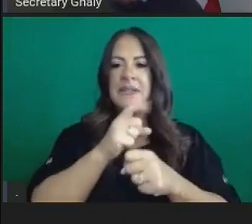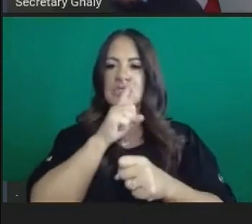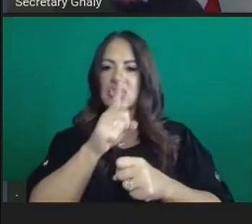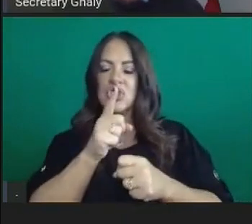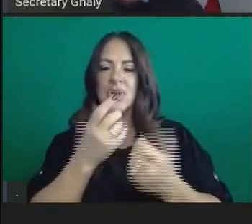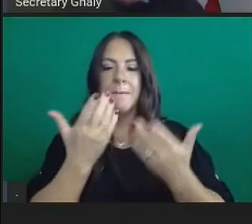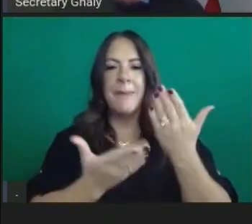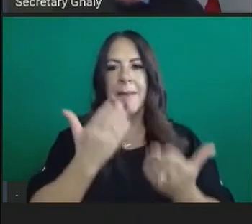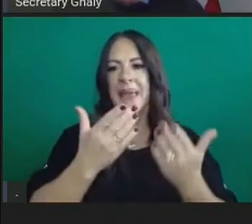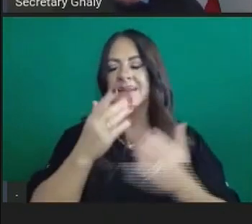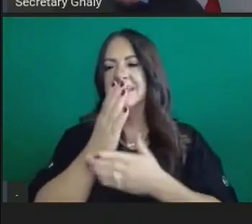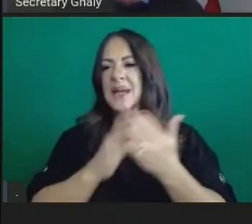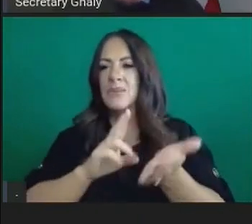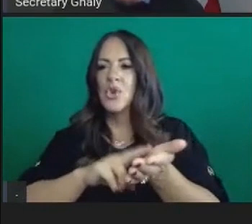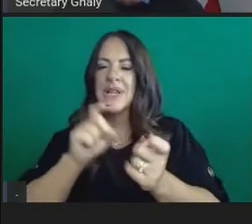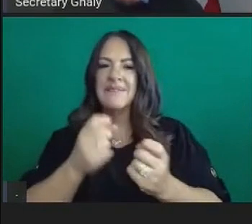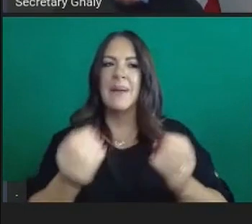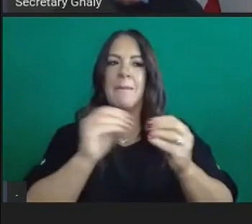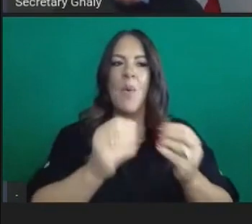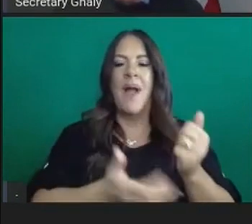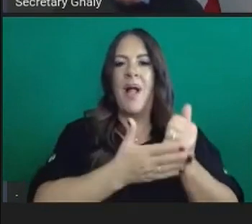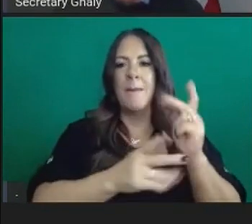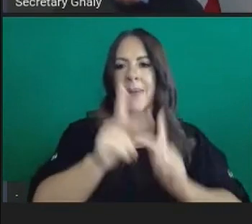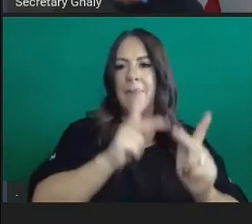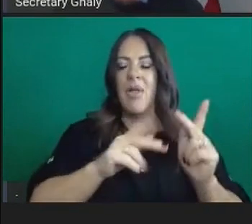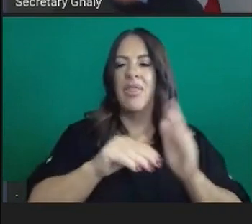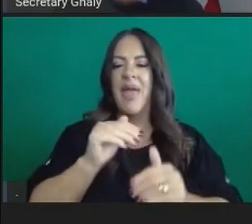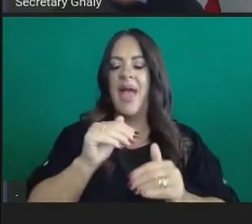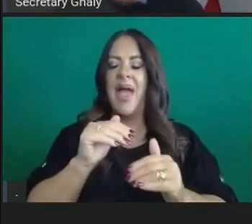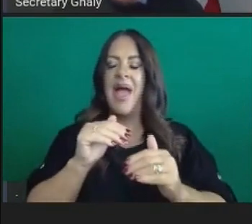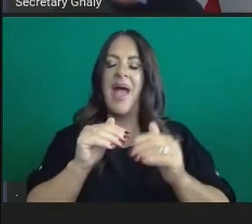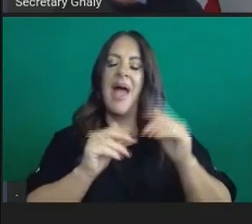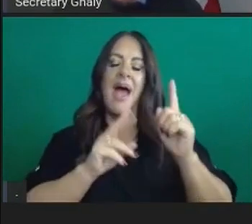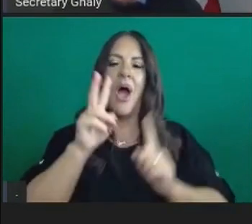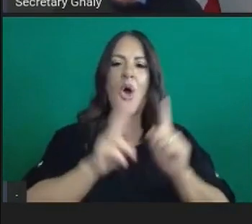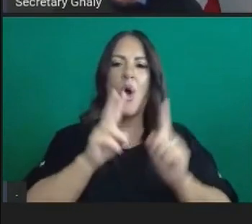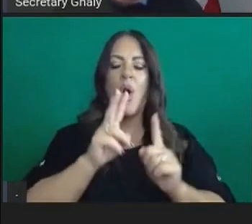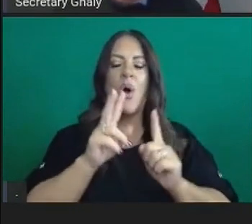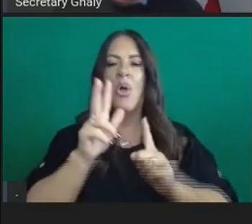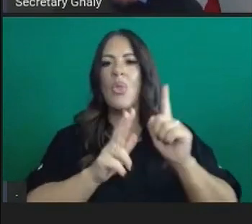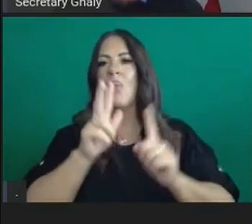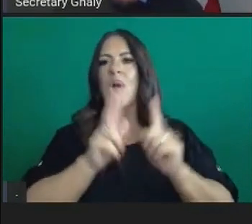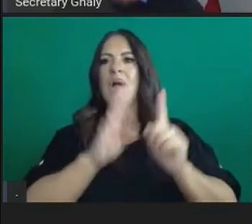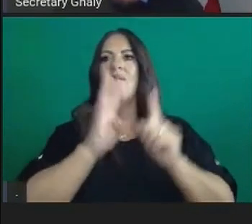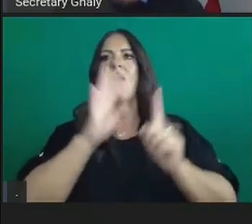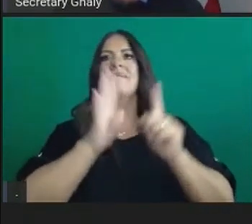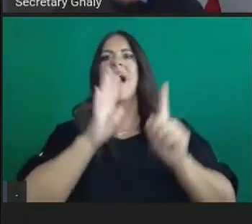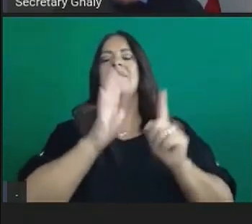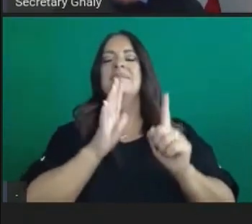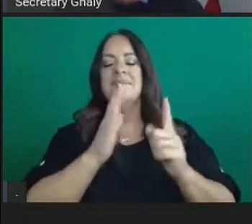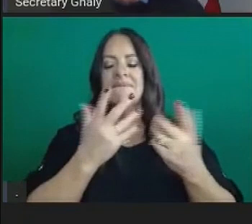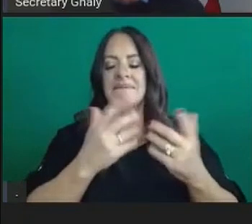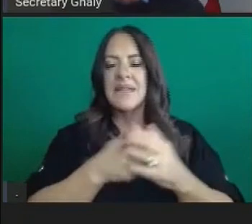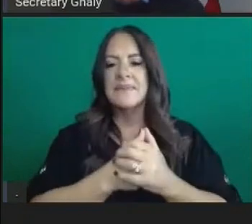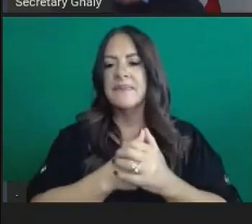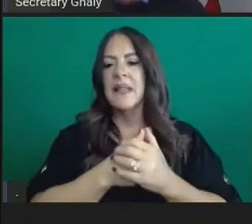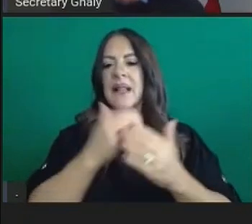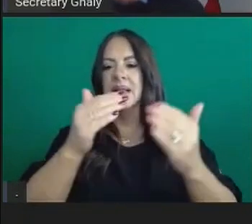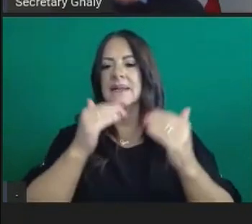LEVELS OF SUPERVISION, SUPPLIES, YOU ARE IN THIS AREA OF TRYING TO CONVERT THEM.